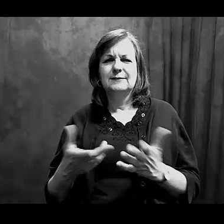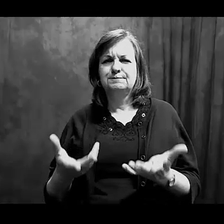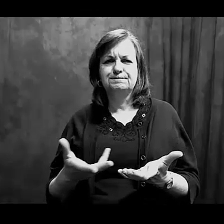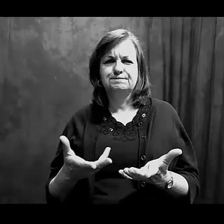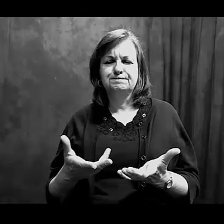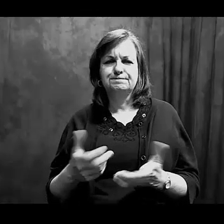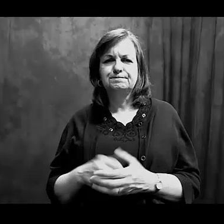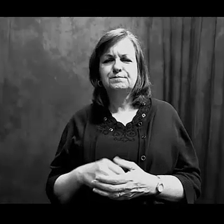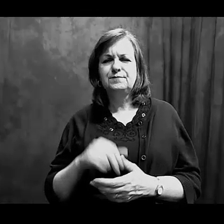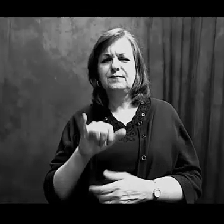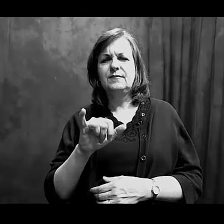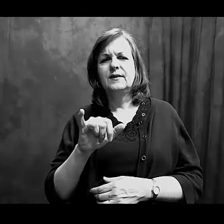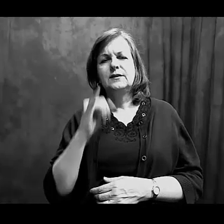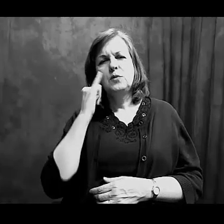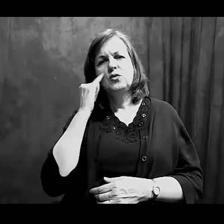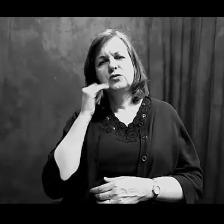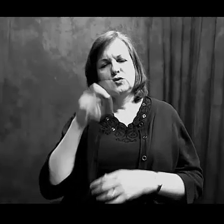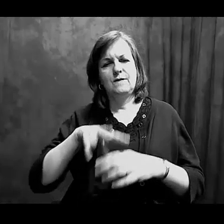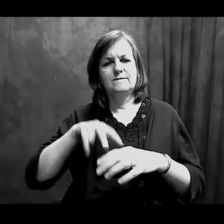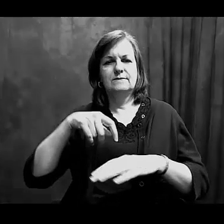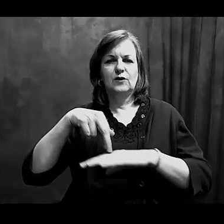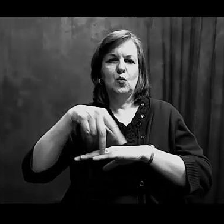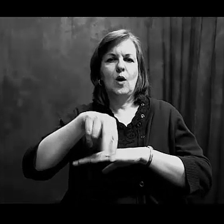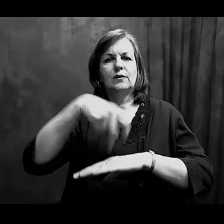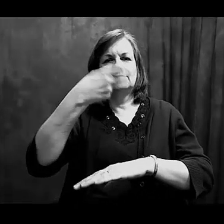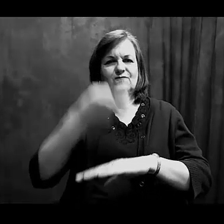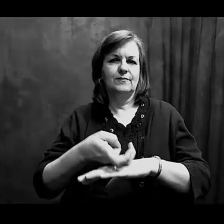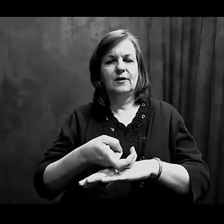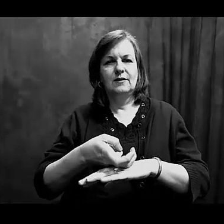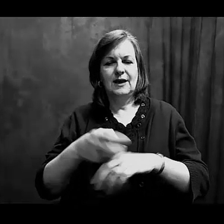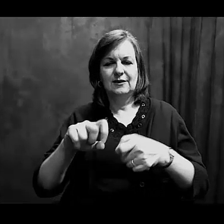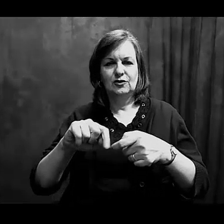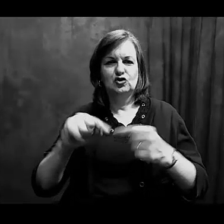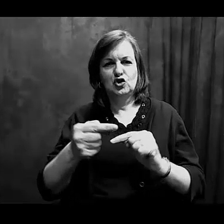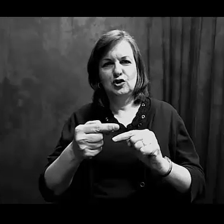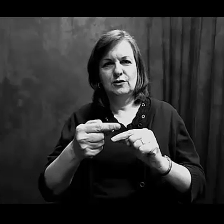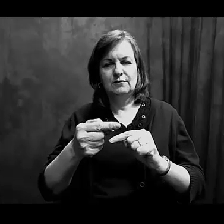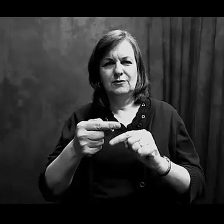mean by that is they're watching - so if you fall and scrape your knee